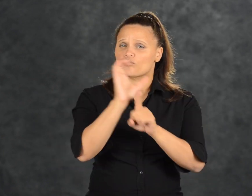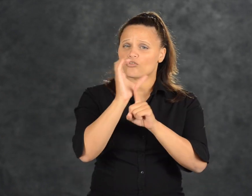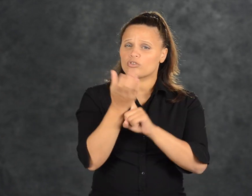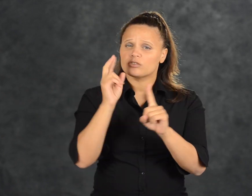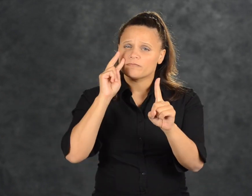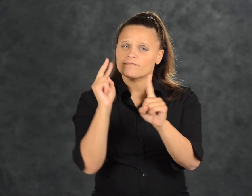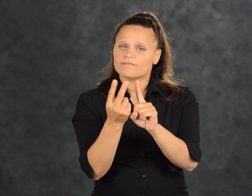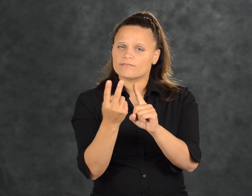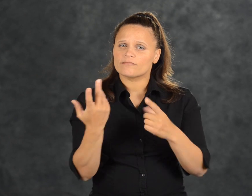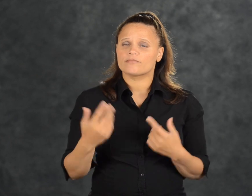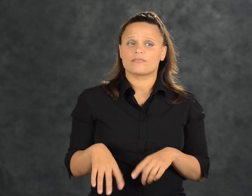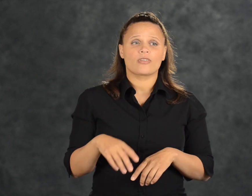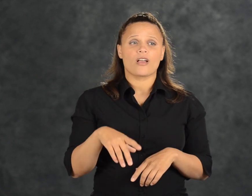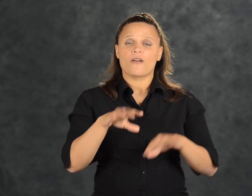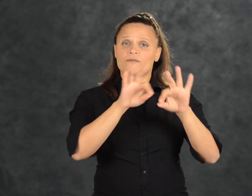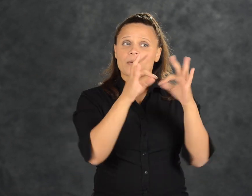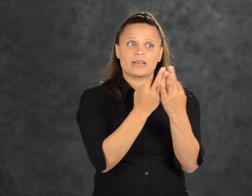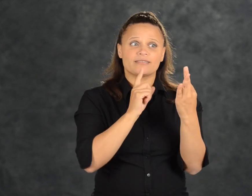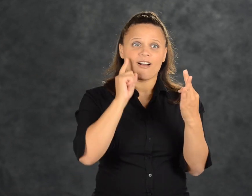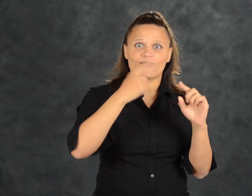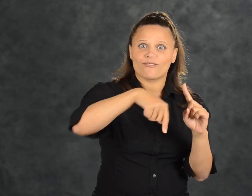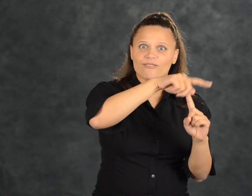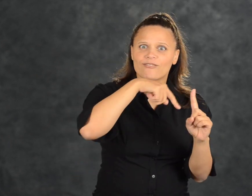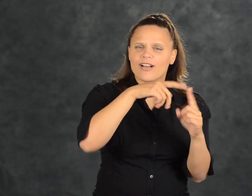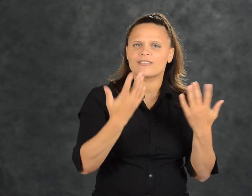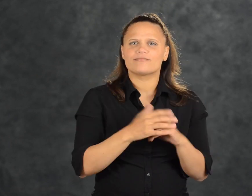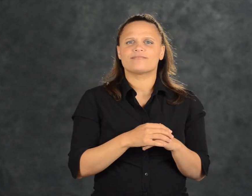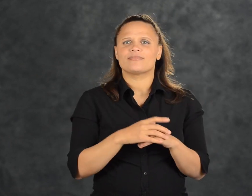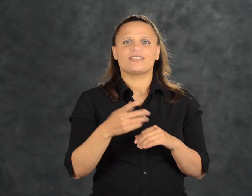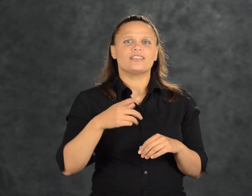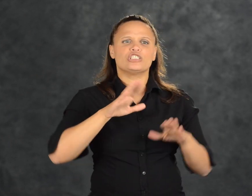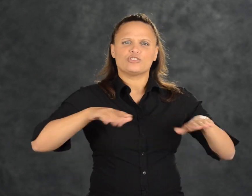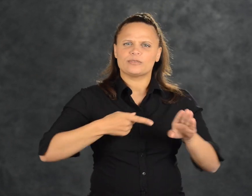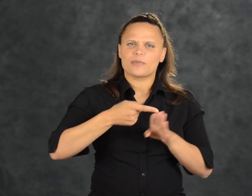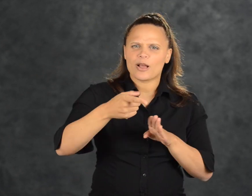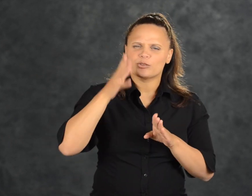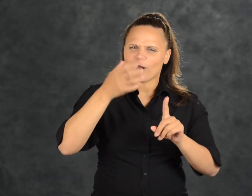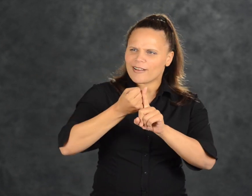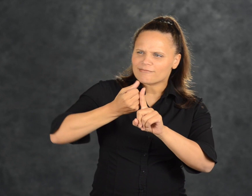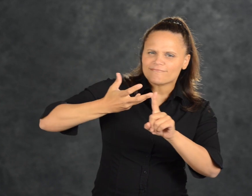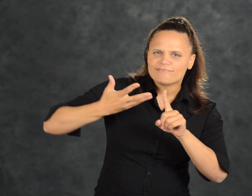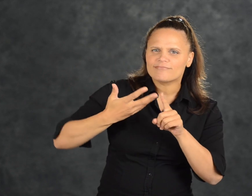Cultural perspectives of Deaf parents of Deaf and/or hearing children.